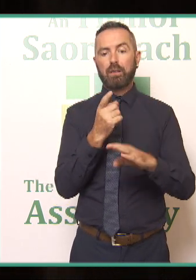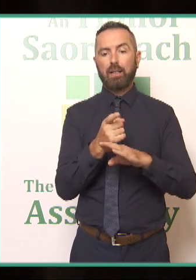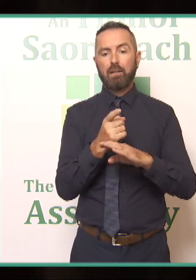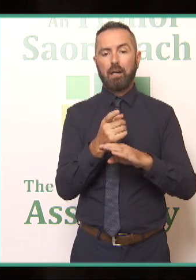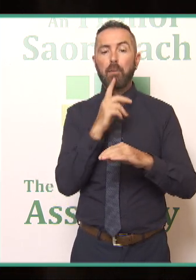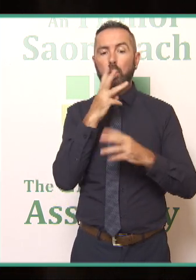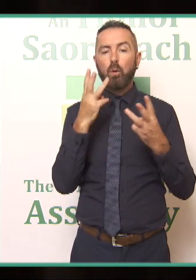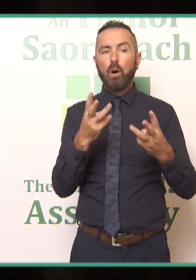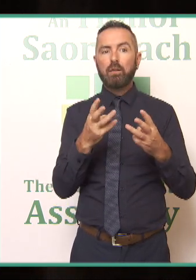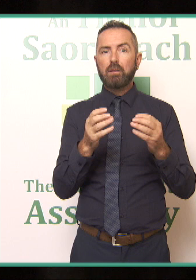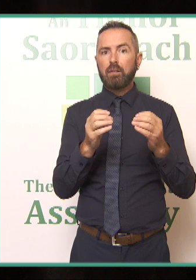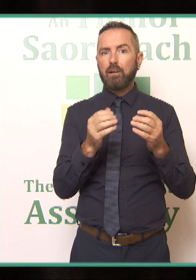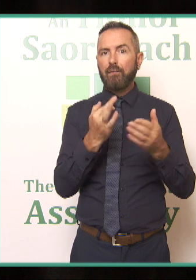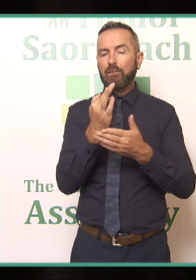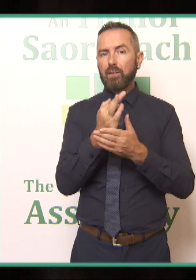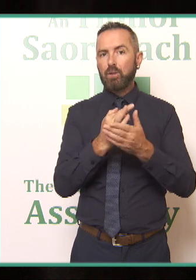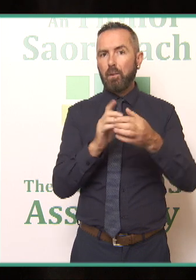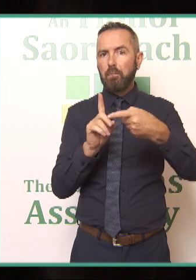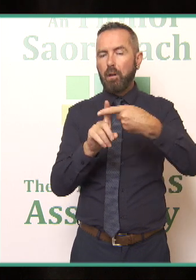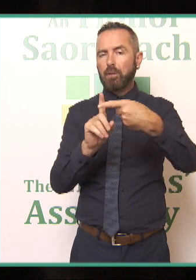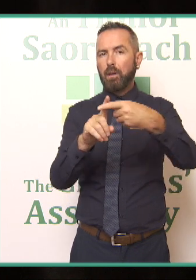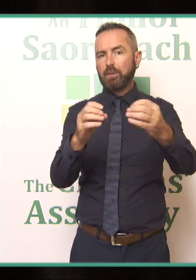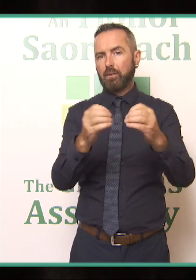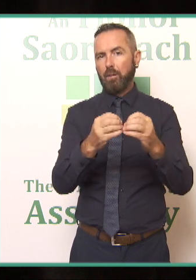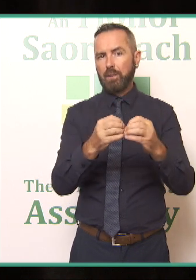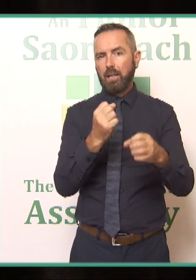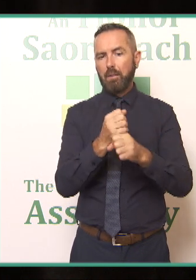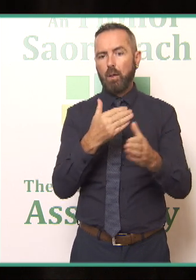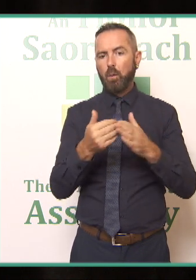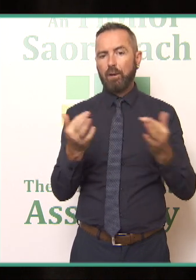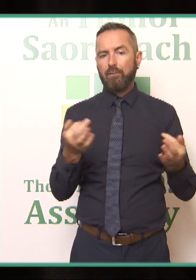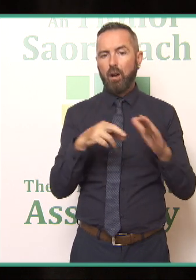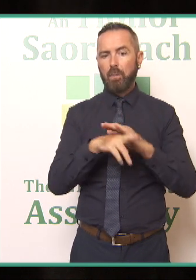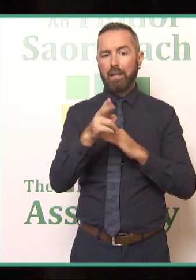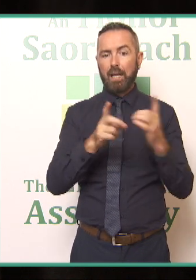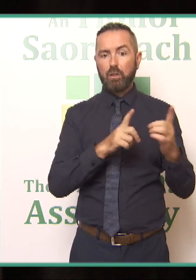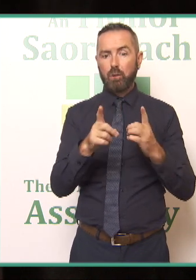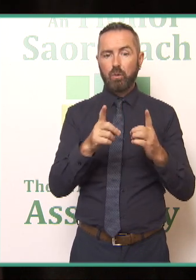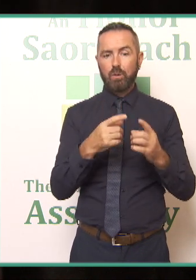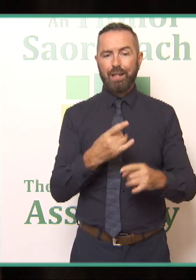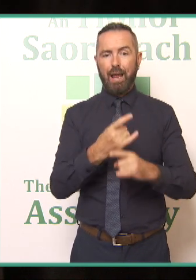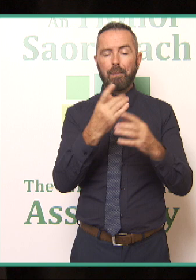sense in terms of what farmers can actually do in form of being a solution rather than the problem